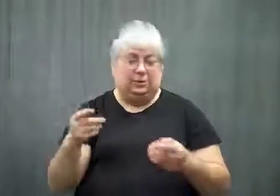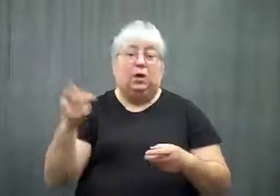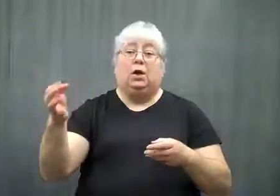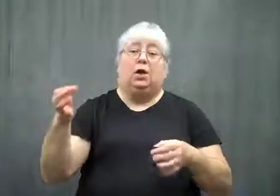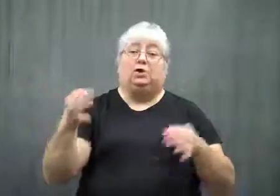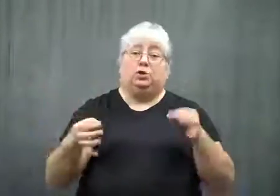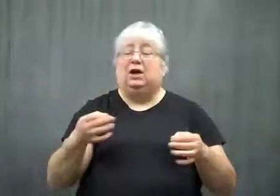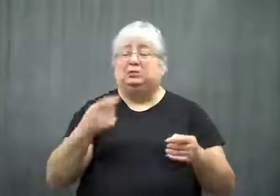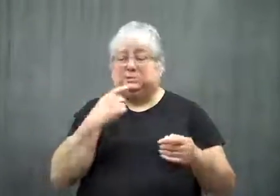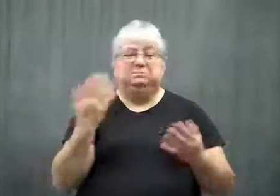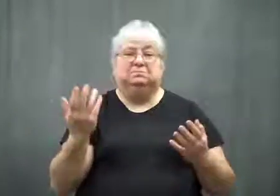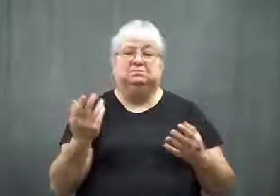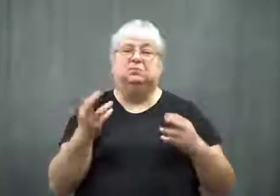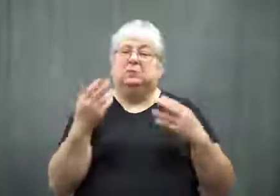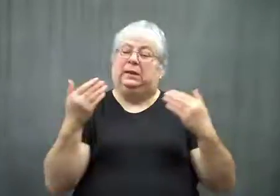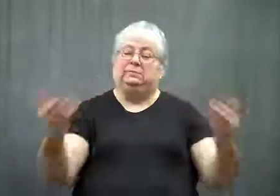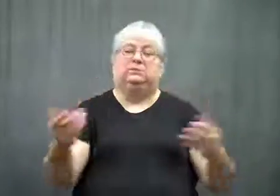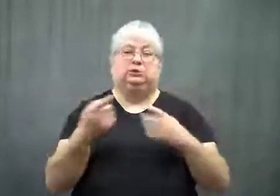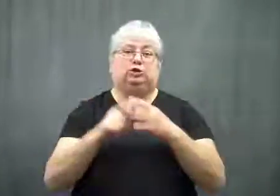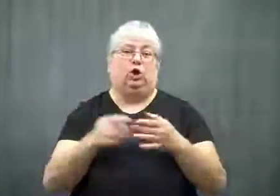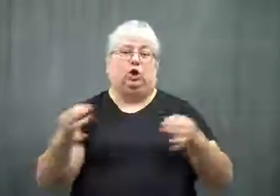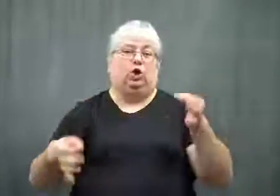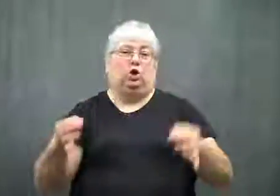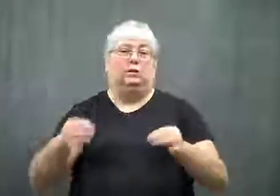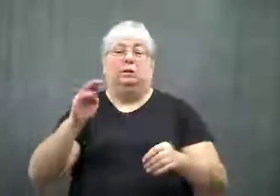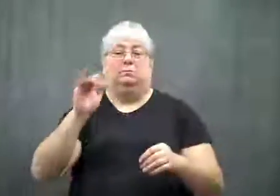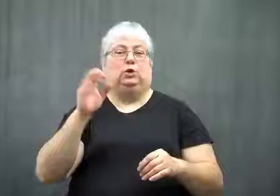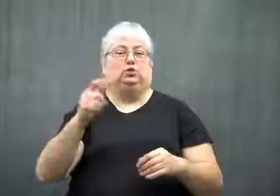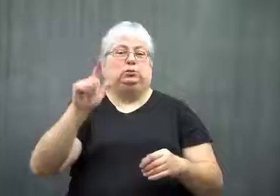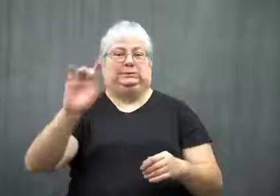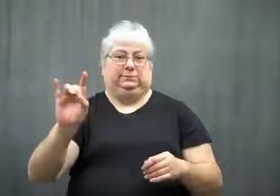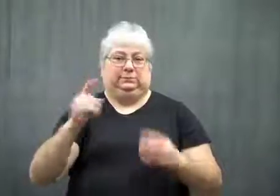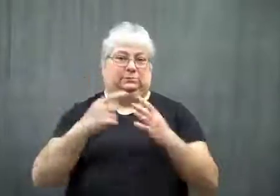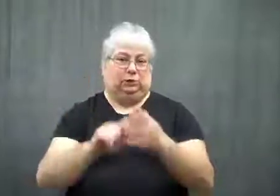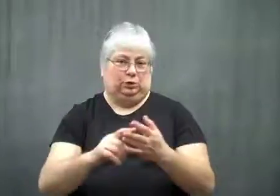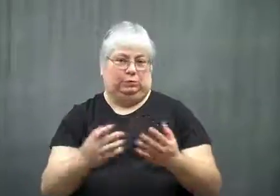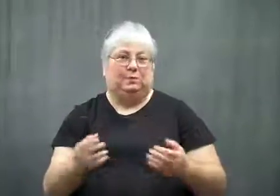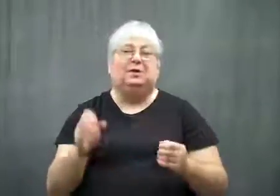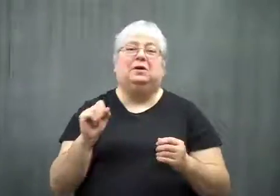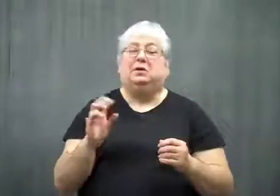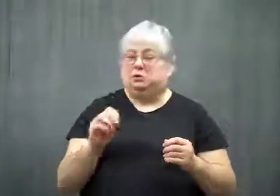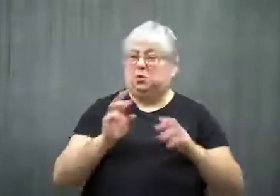The judge set the trial date for March 28.